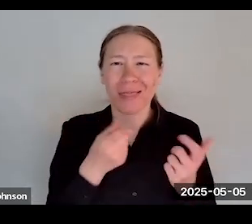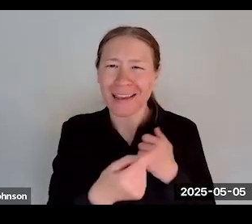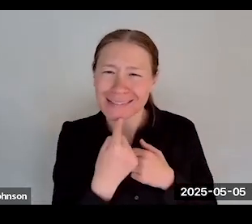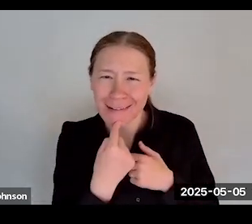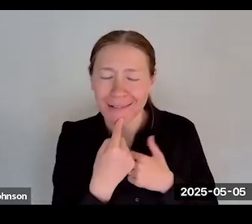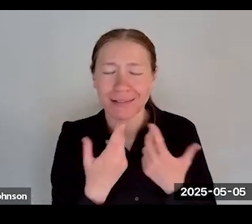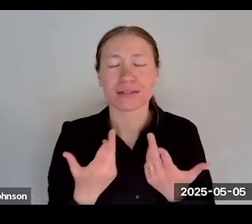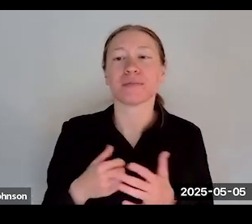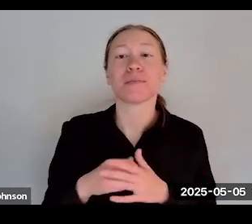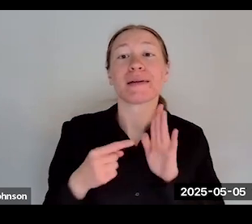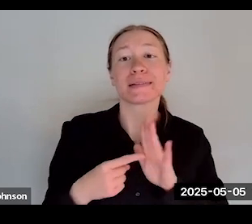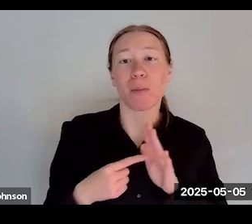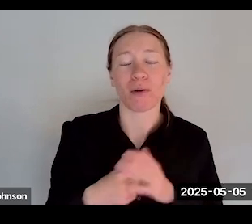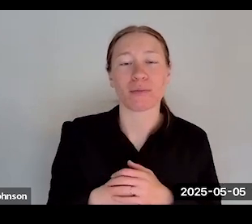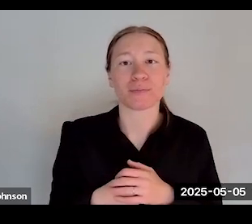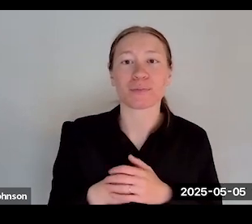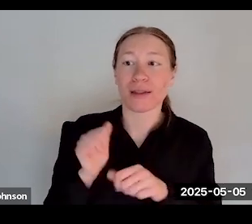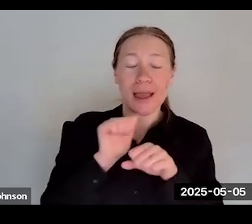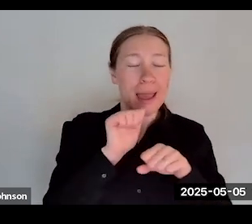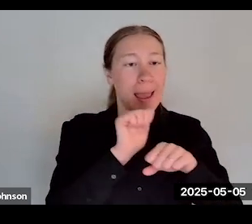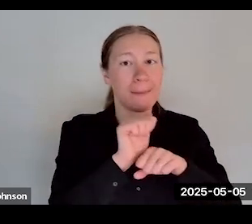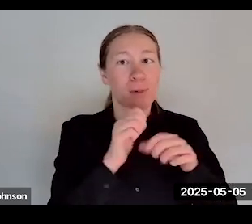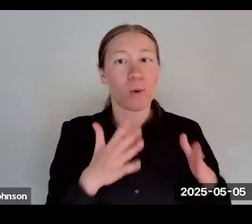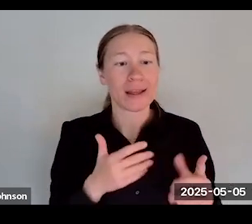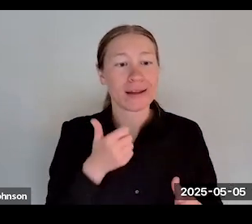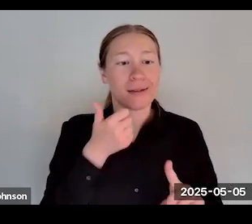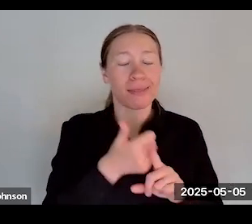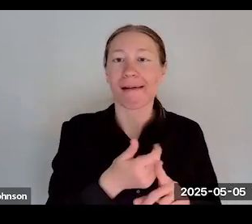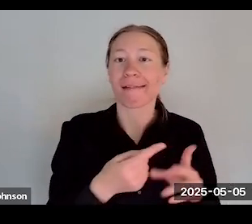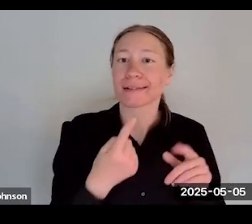So for example, the employee said they're having a hard time lifting heavy boxes.